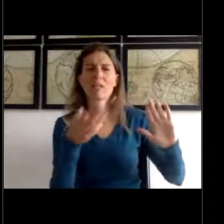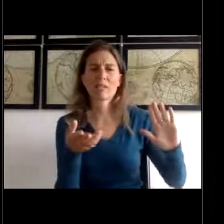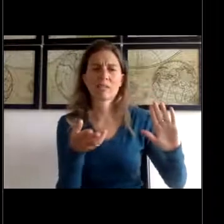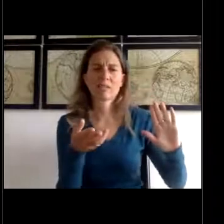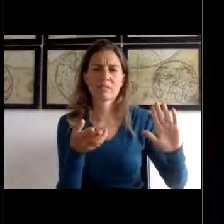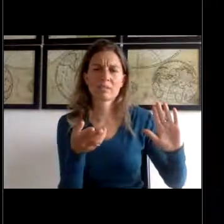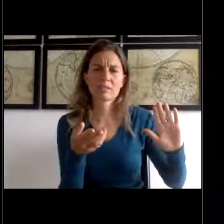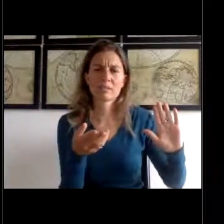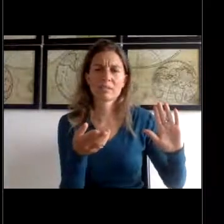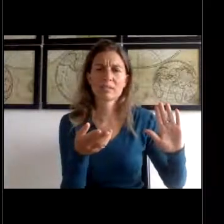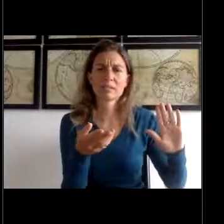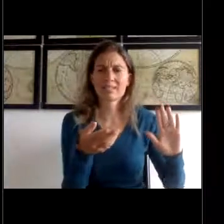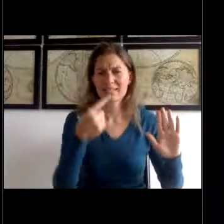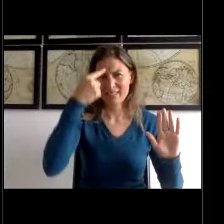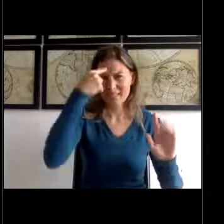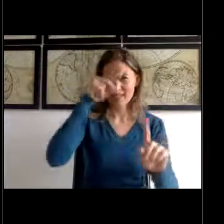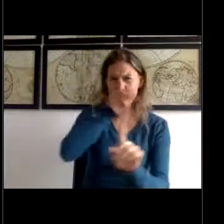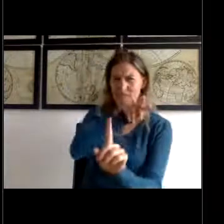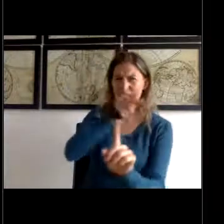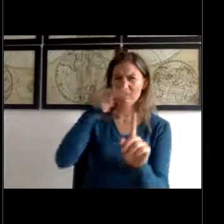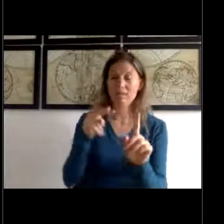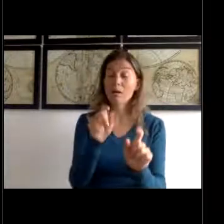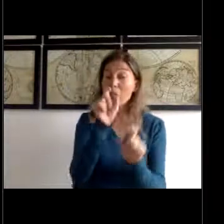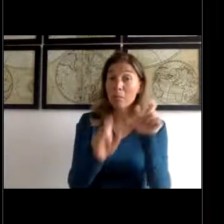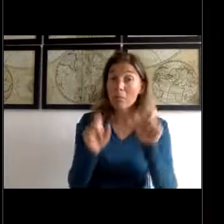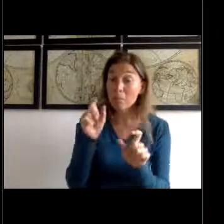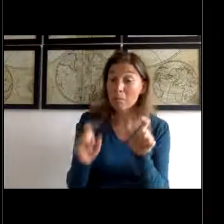persons with disabilities and the communities become invisible.